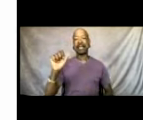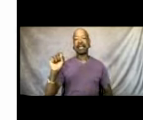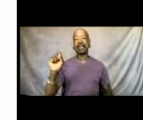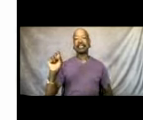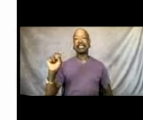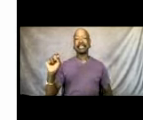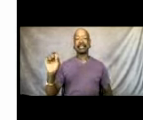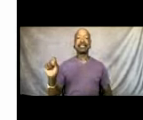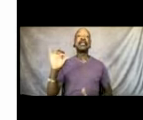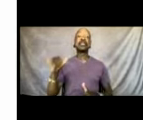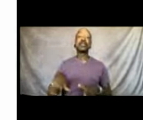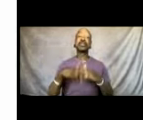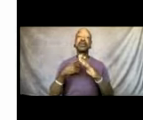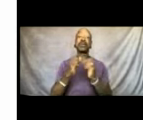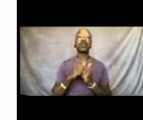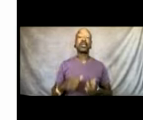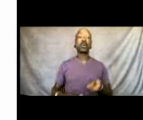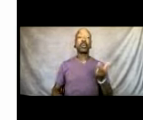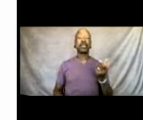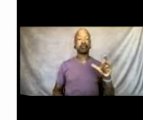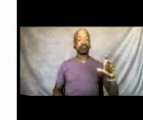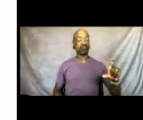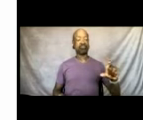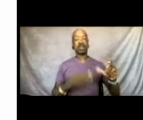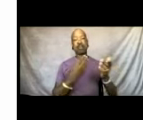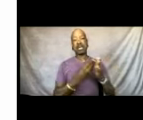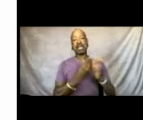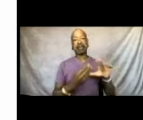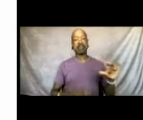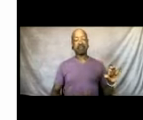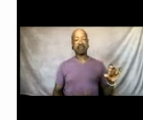just included some graphics here to show the increase of